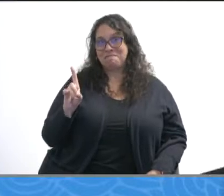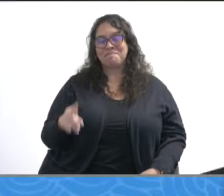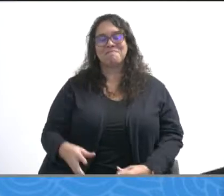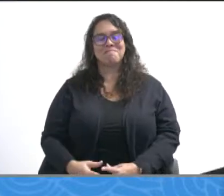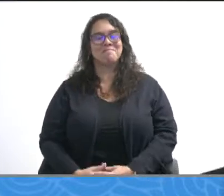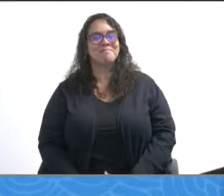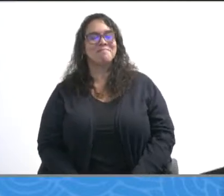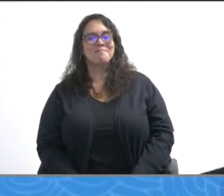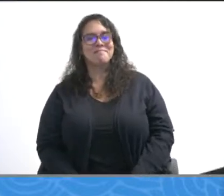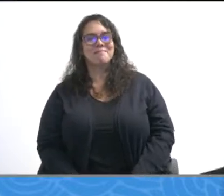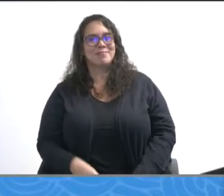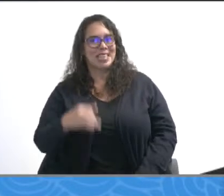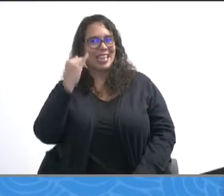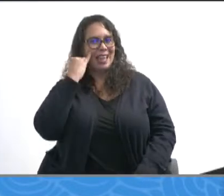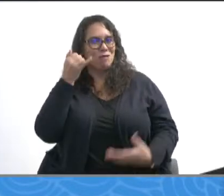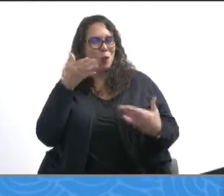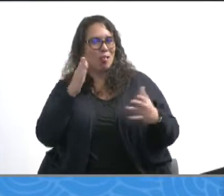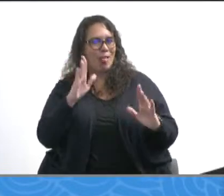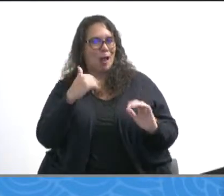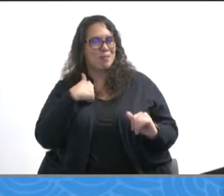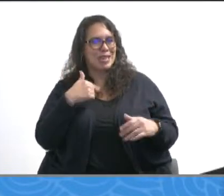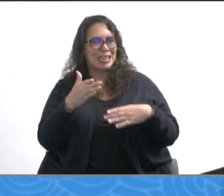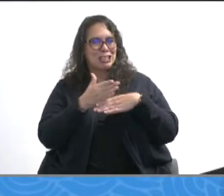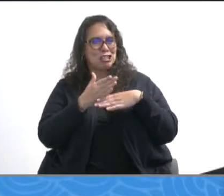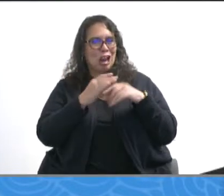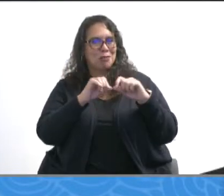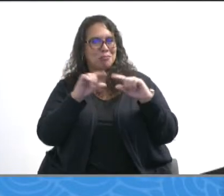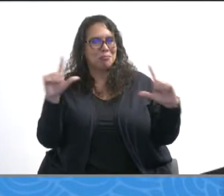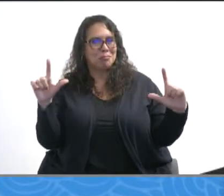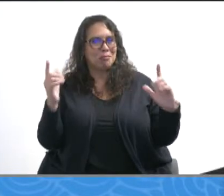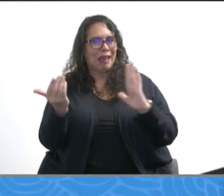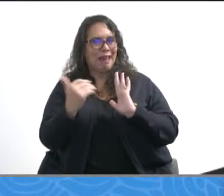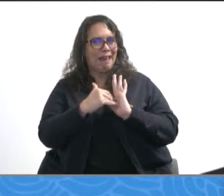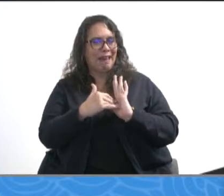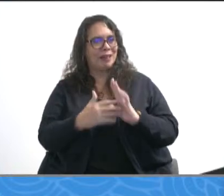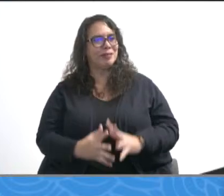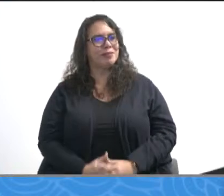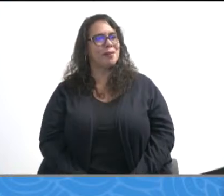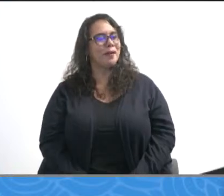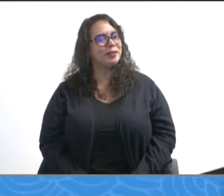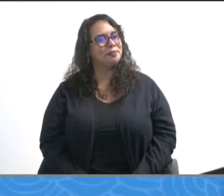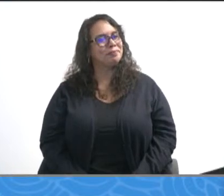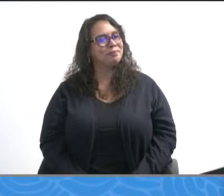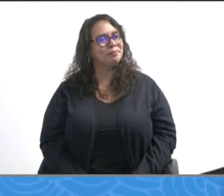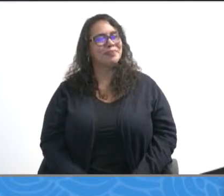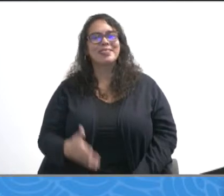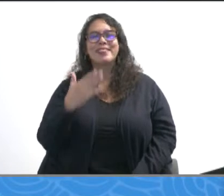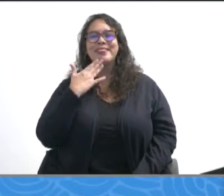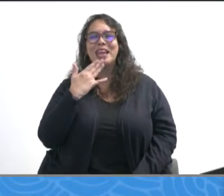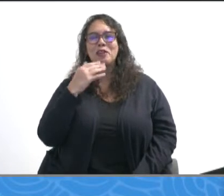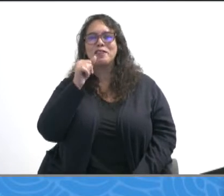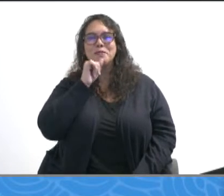So if you allow me to share my screen one more time. Thank you for your patience.